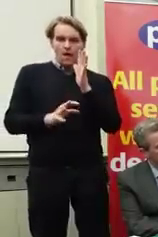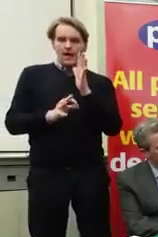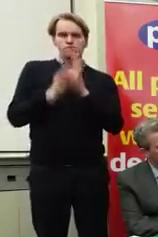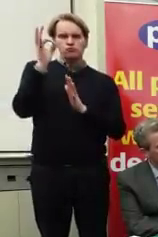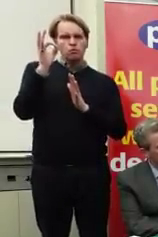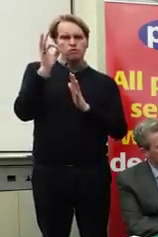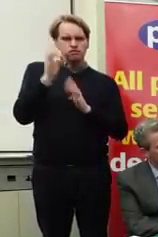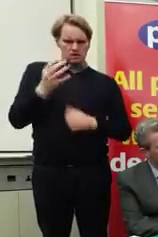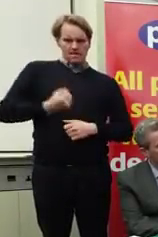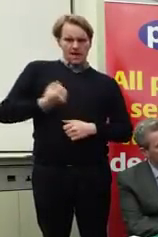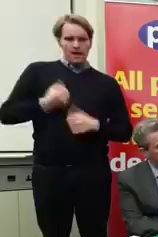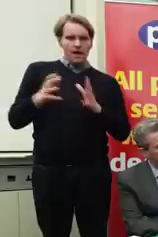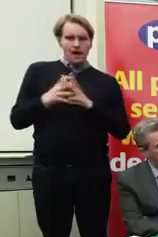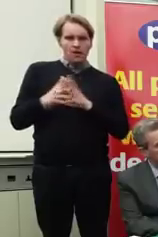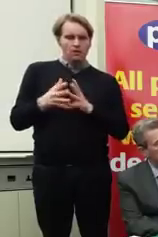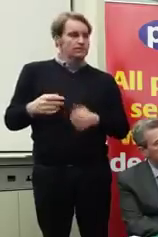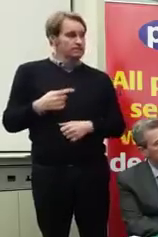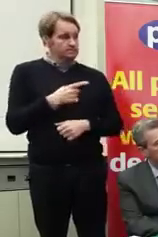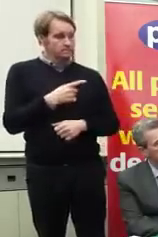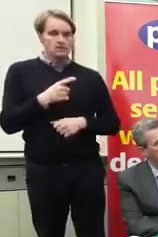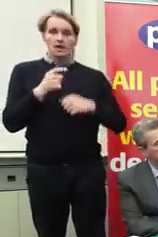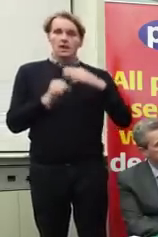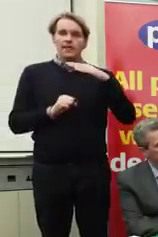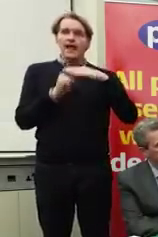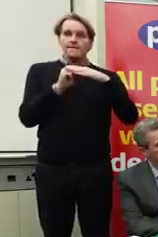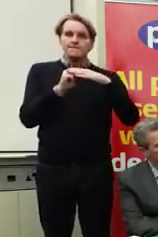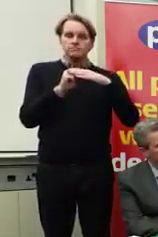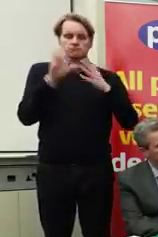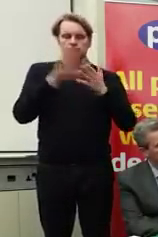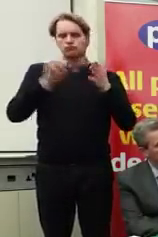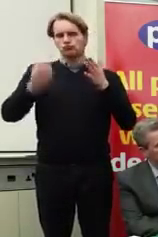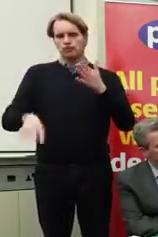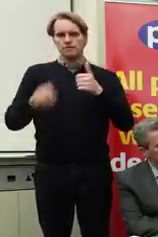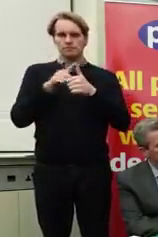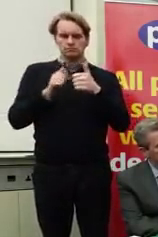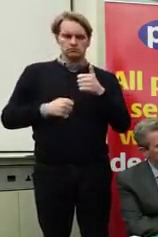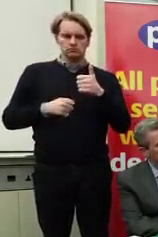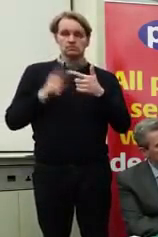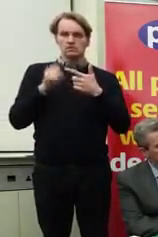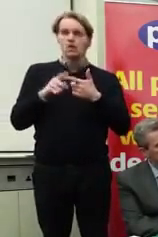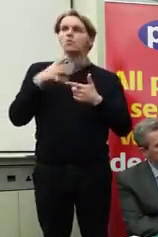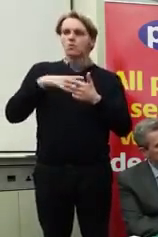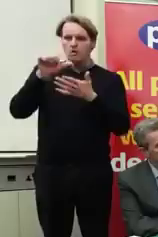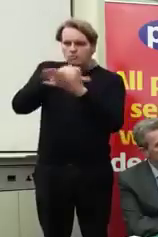said straightforward we're going to scrap the pay cap. We'll get back into realistic negotiations with the unions to make sure not just that they keep